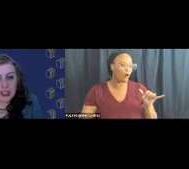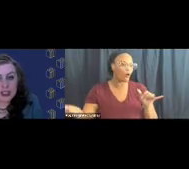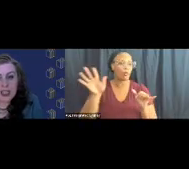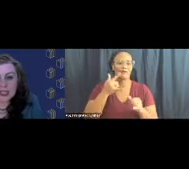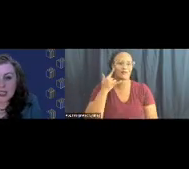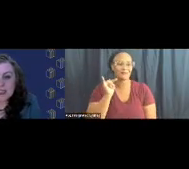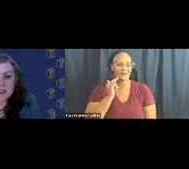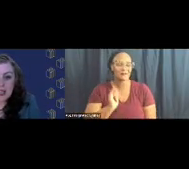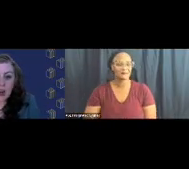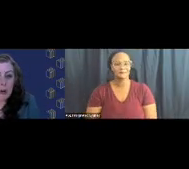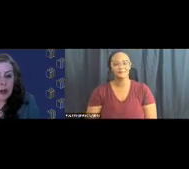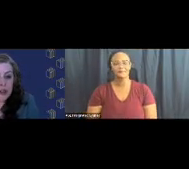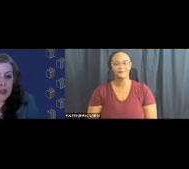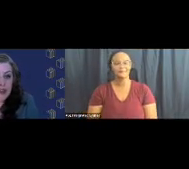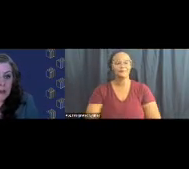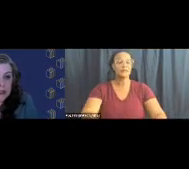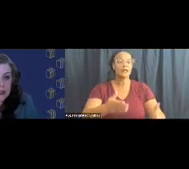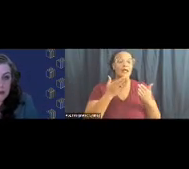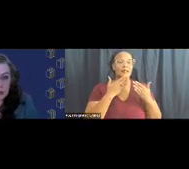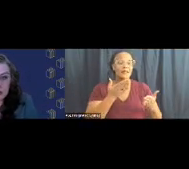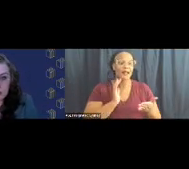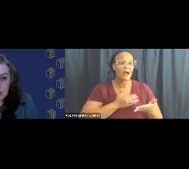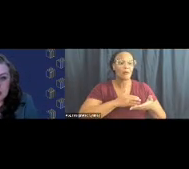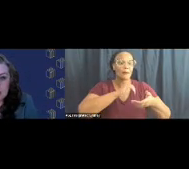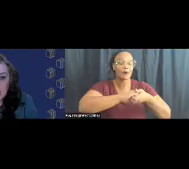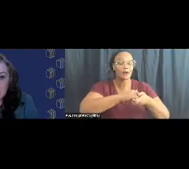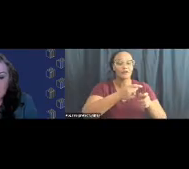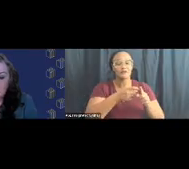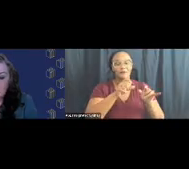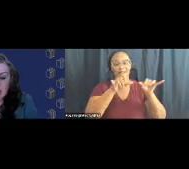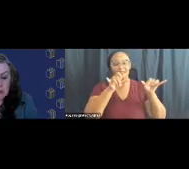Additionally, I'd like to thank our partners from the system improvement leads who will